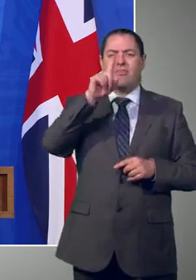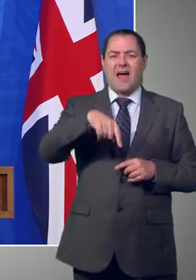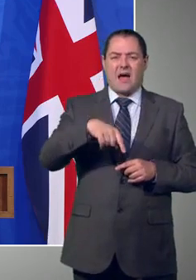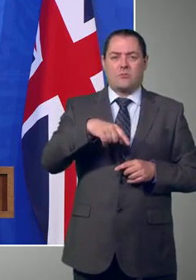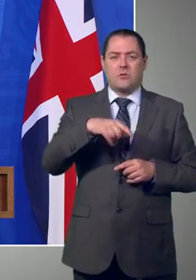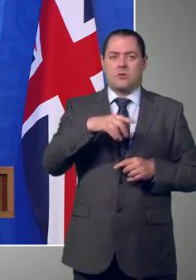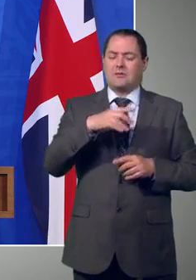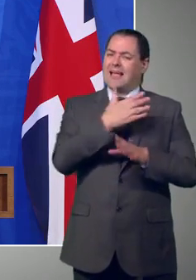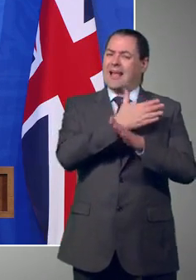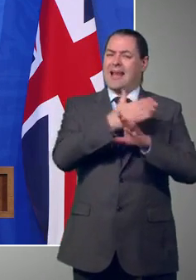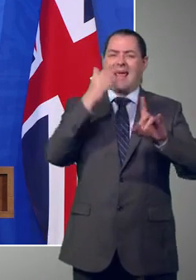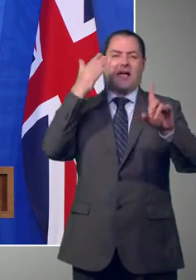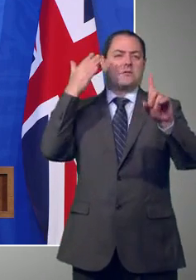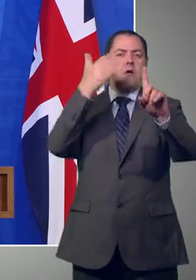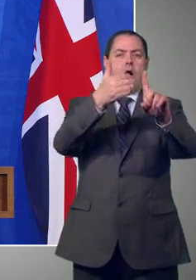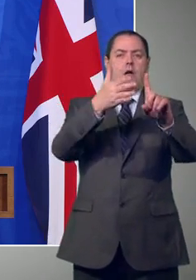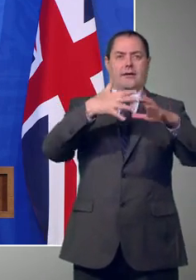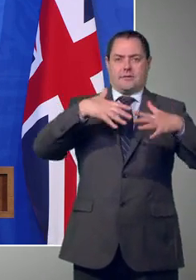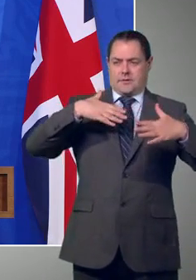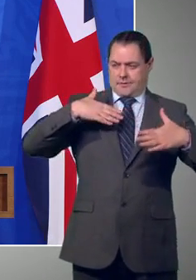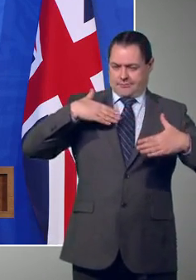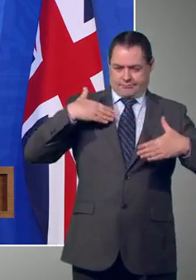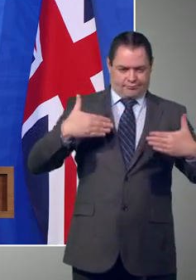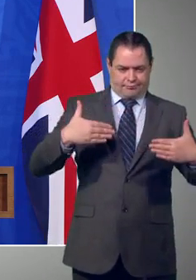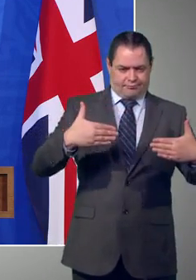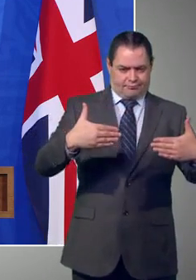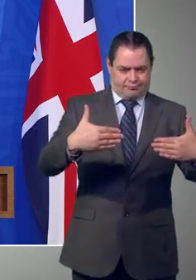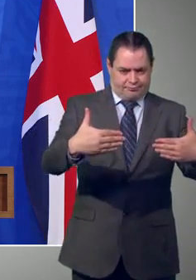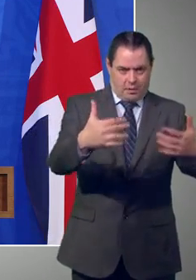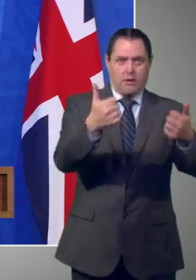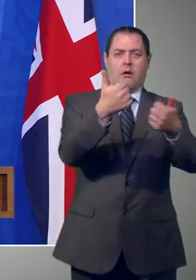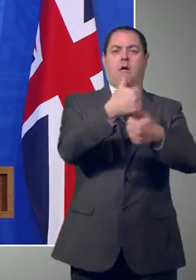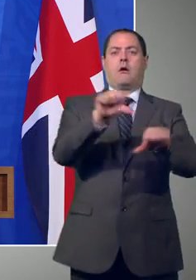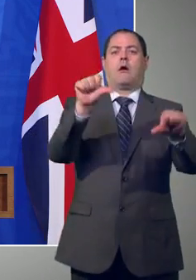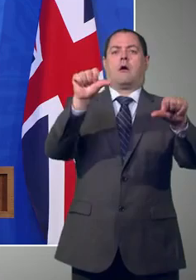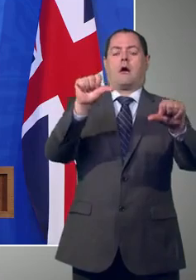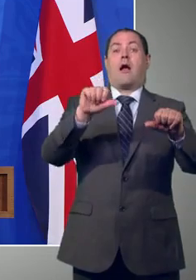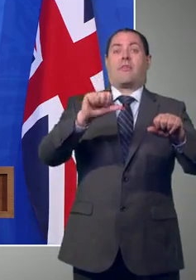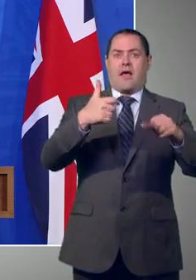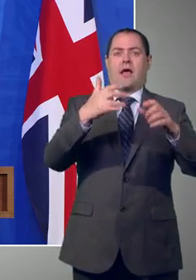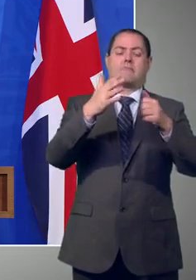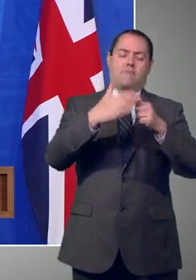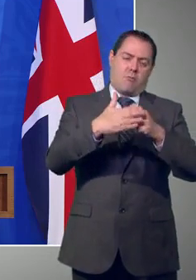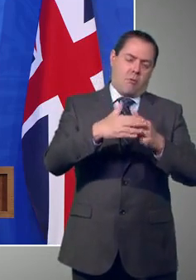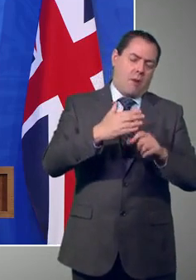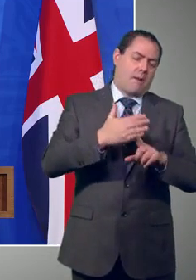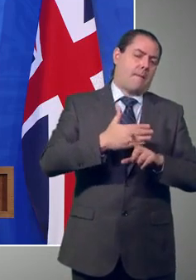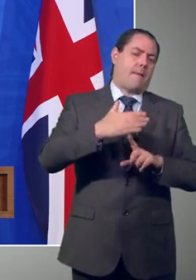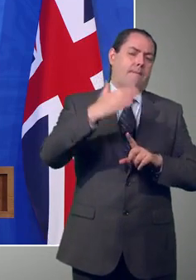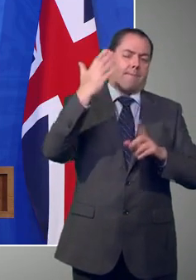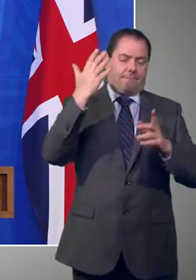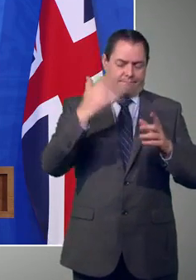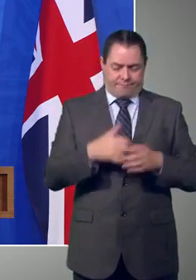availability of testing because when you don't have much